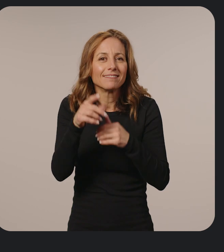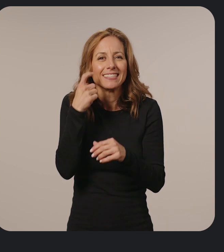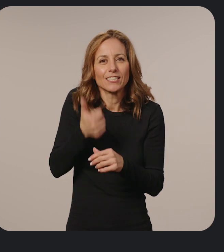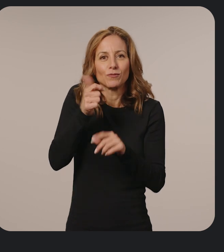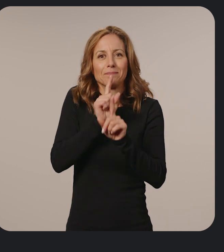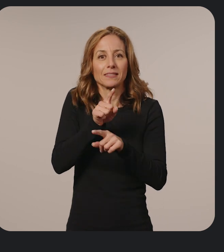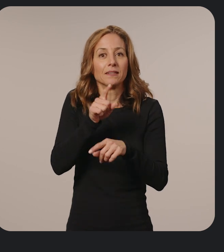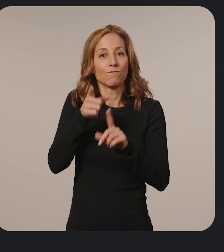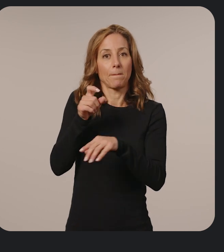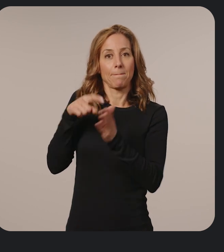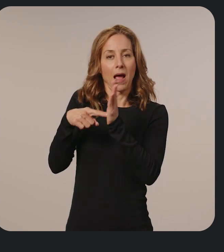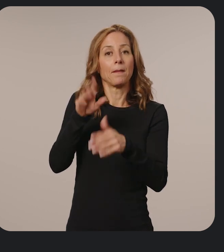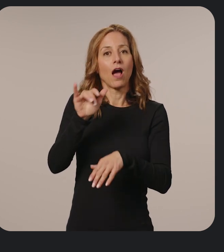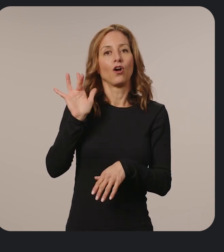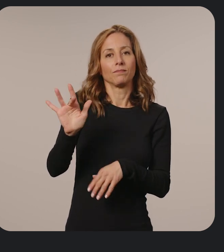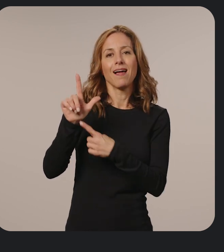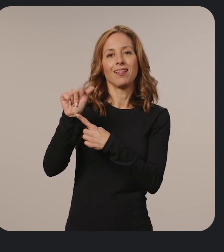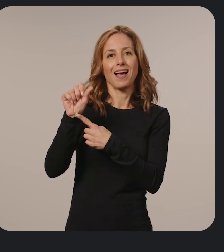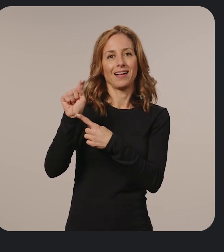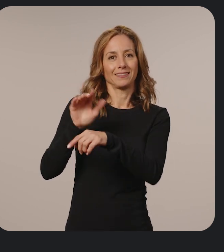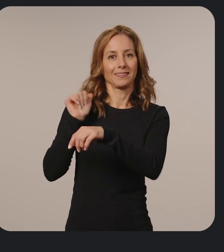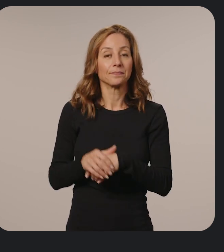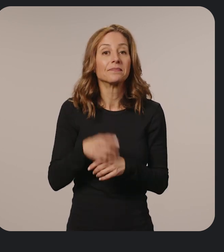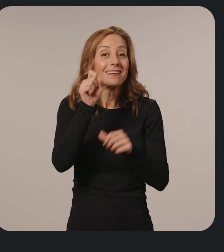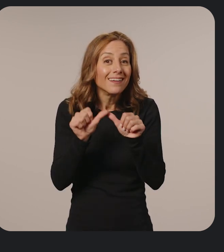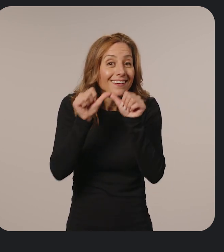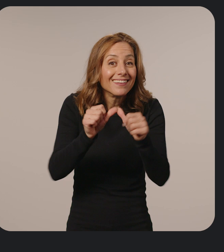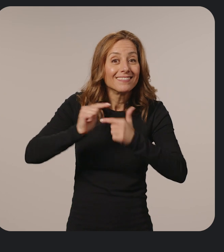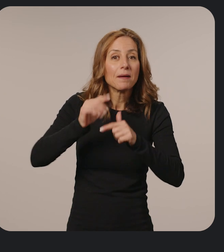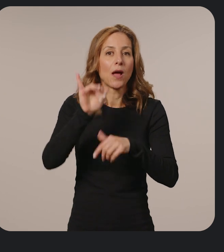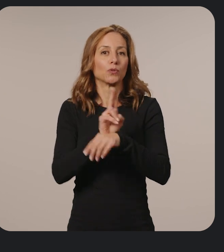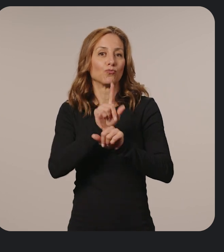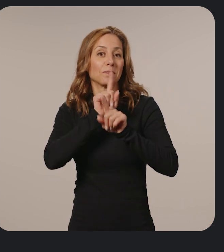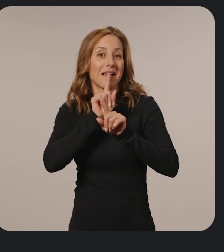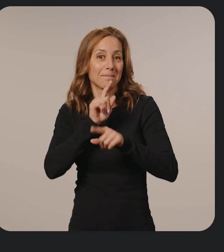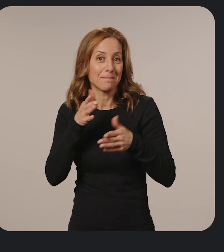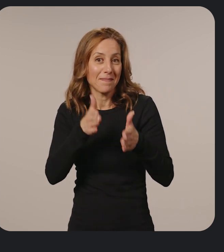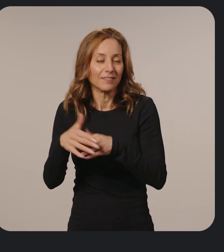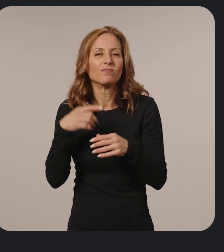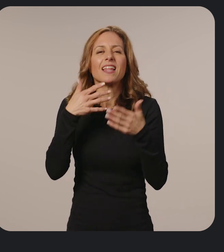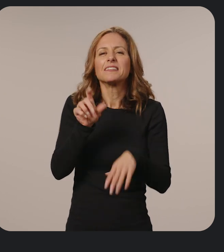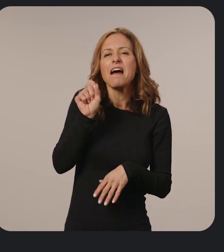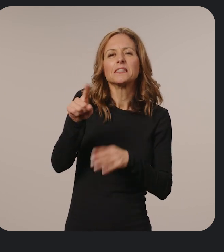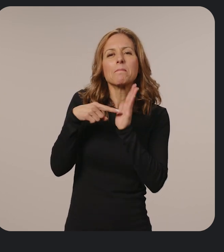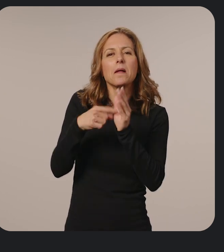And you can continue the conversation using the reply method. Let's ask the model more about its home. You can see the conversation history